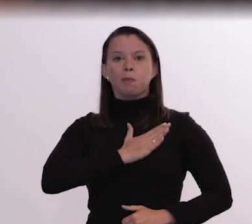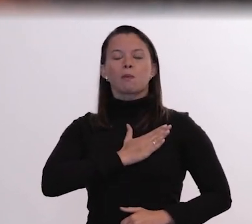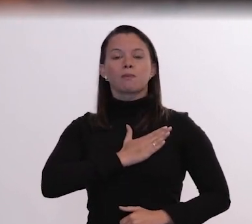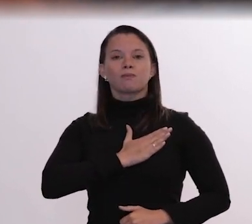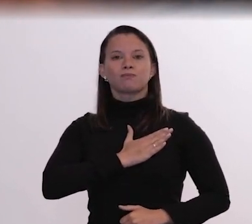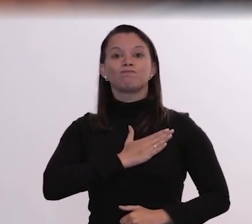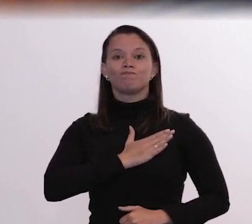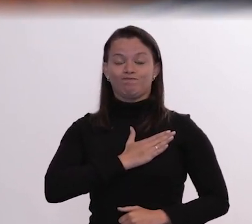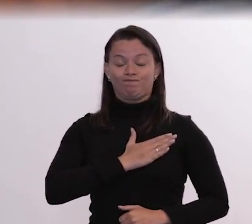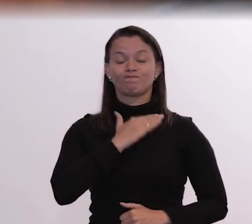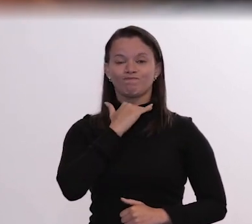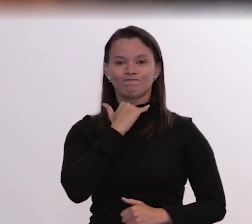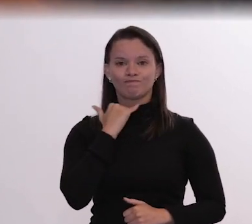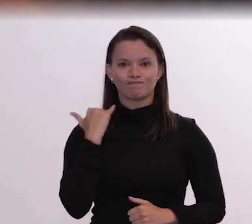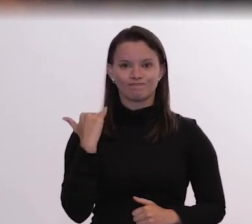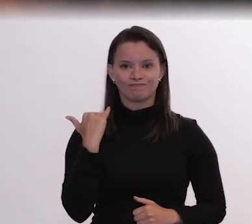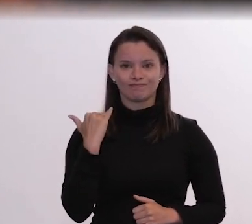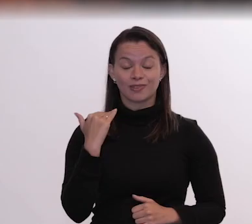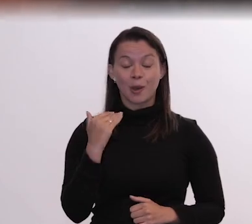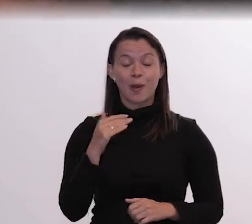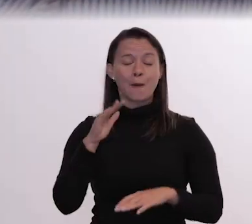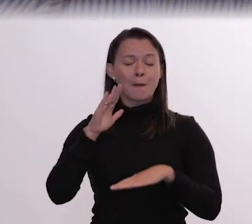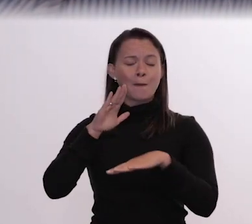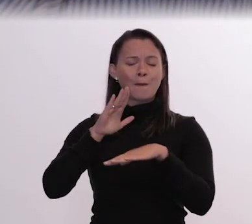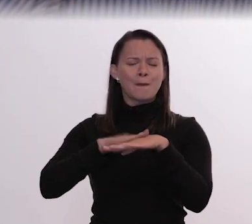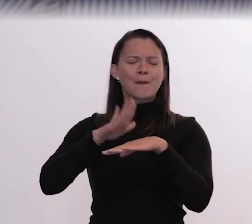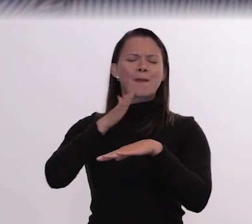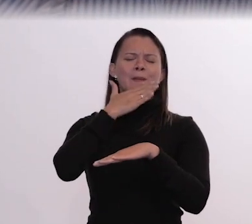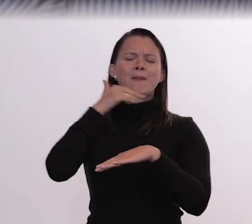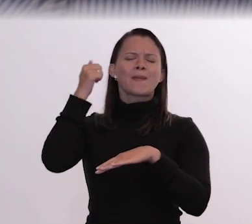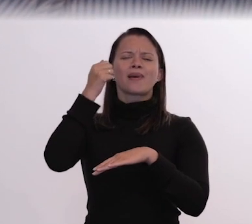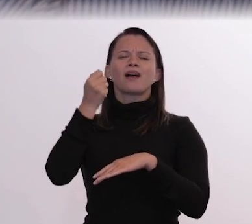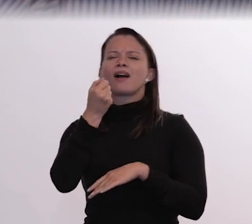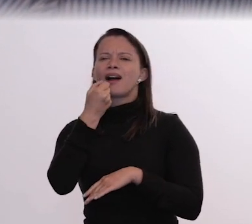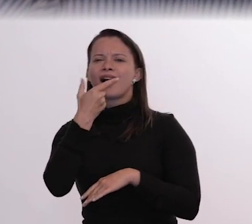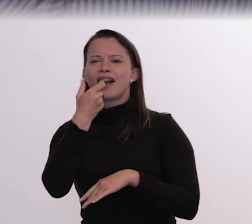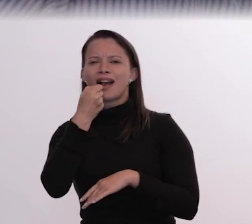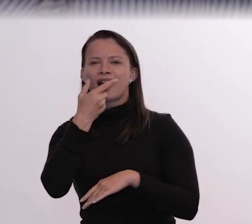Combined with beta-blocker. So, this is something that